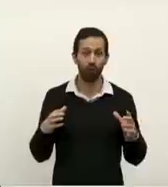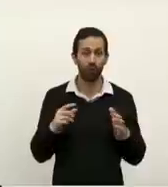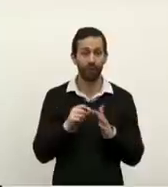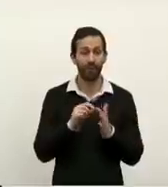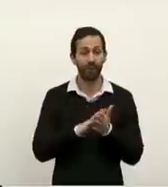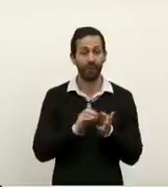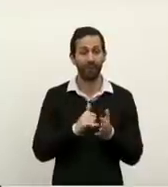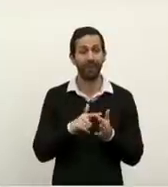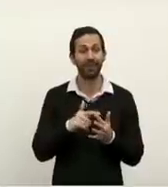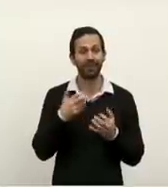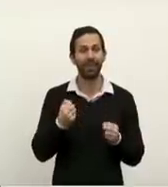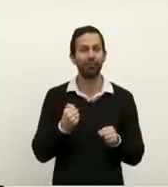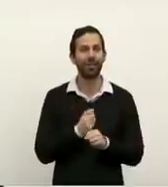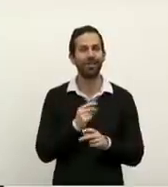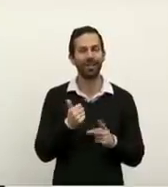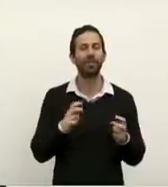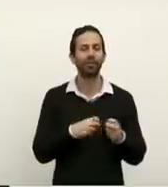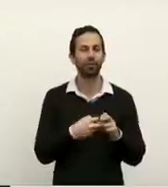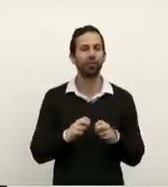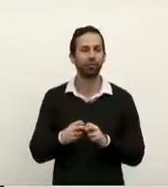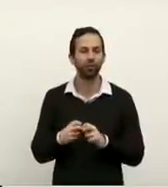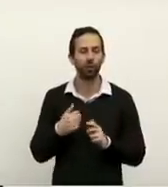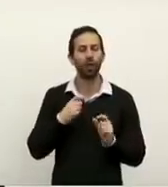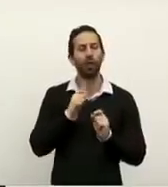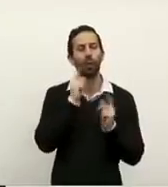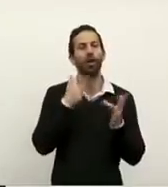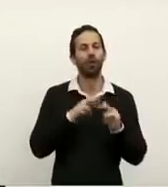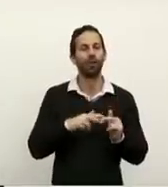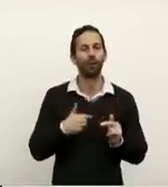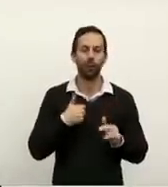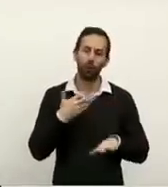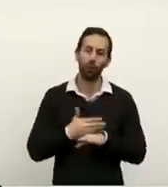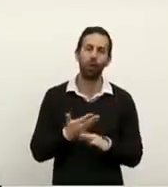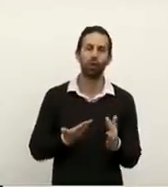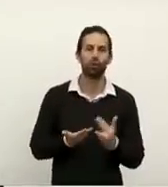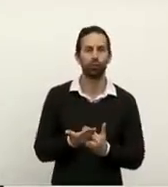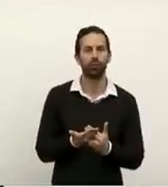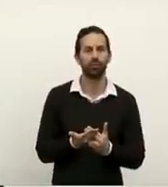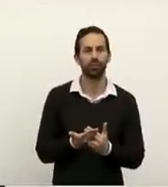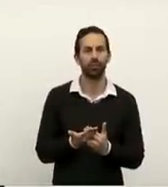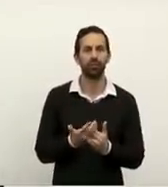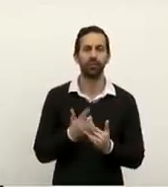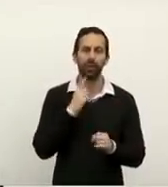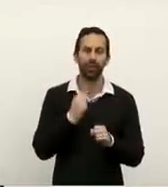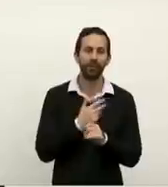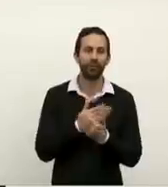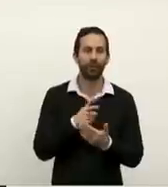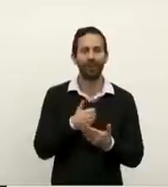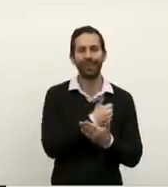has created some issues which are there which we are working through, in building that consistency of practice.